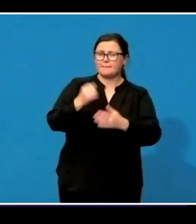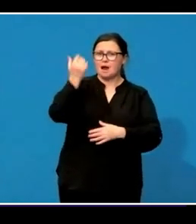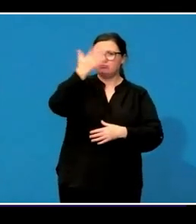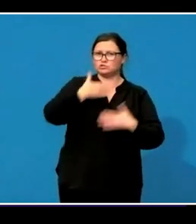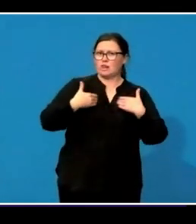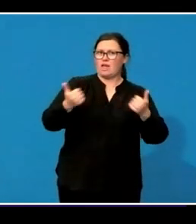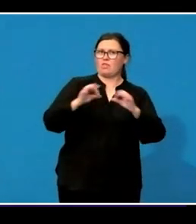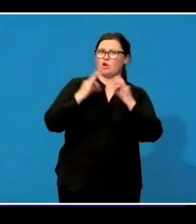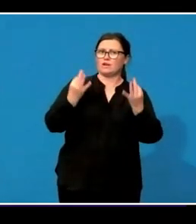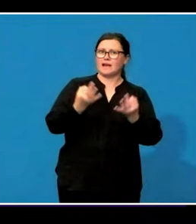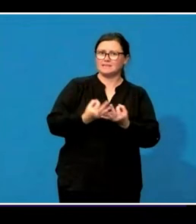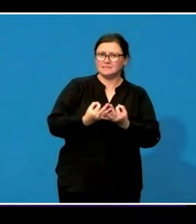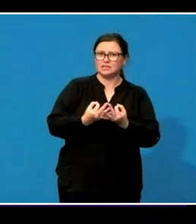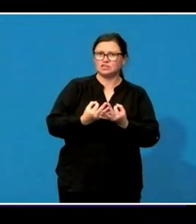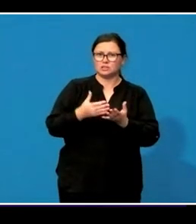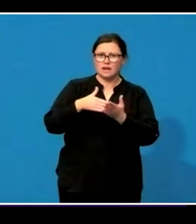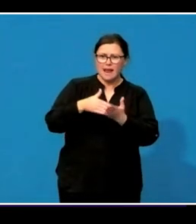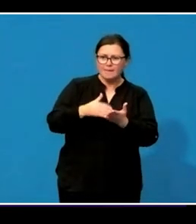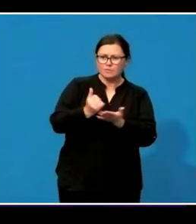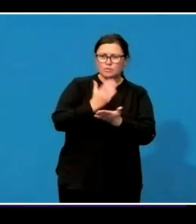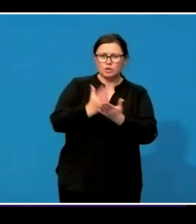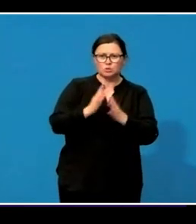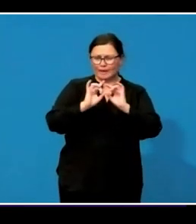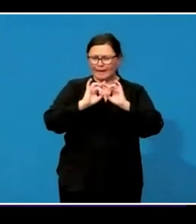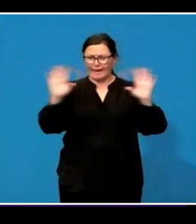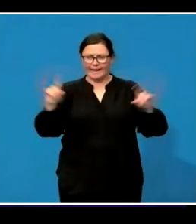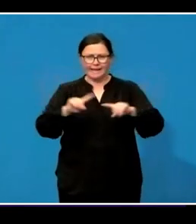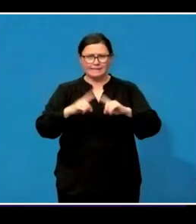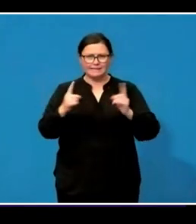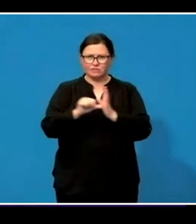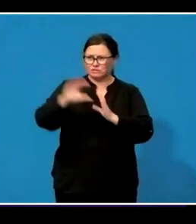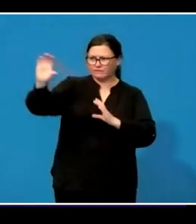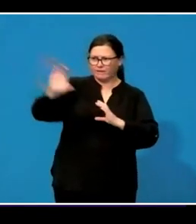able to deal between the funding that they were receiving from Health and being able to